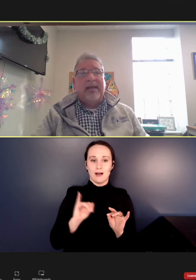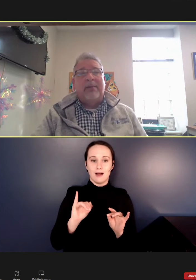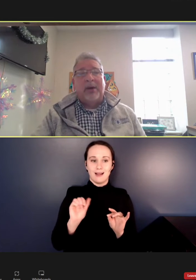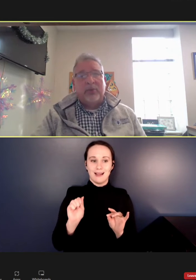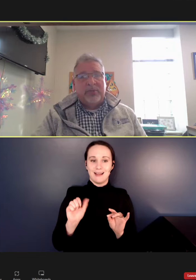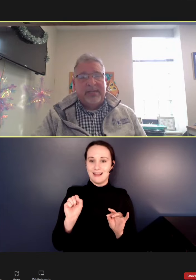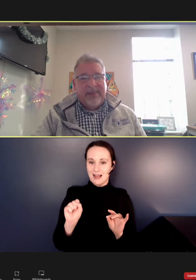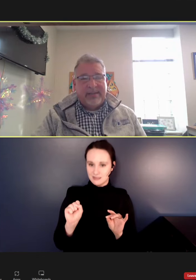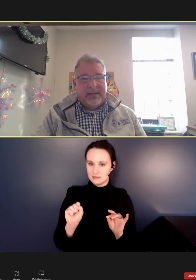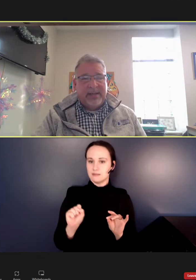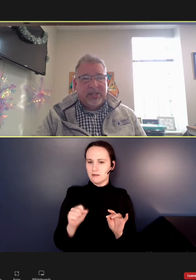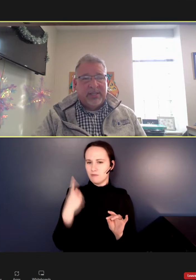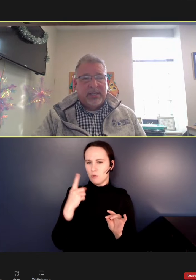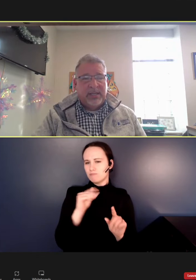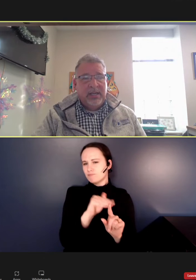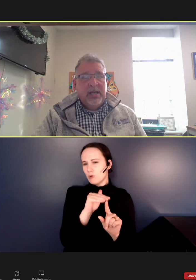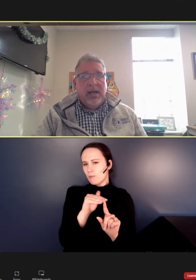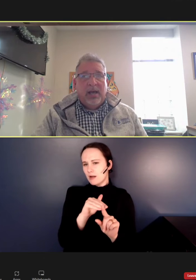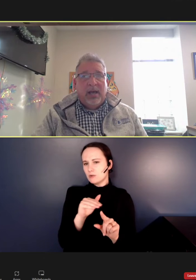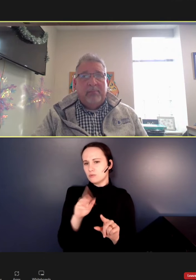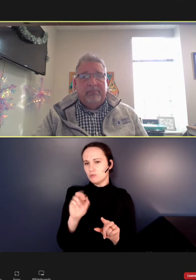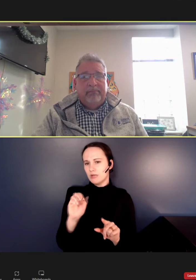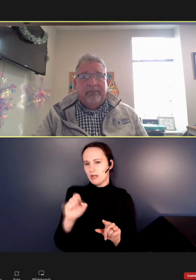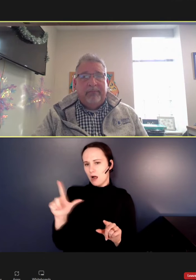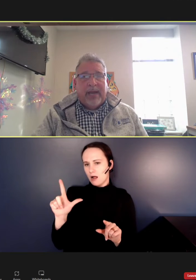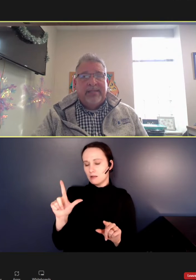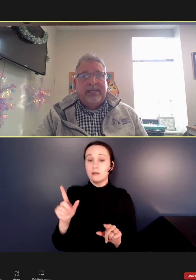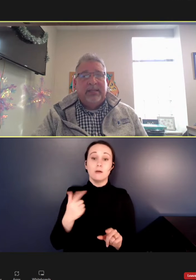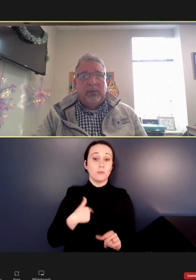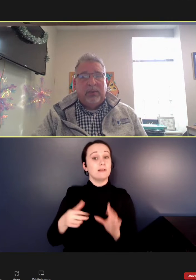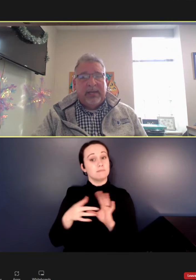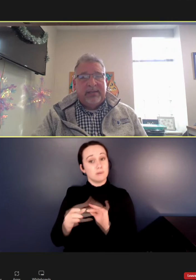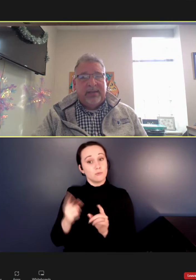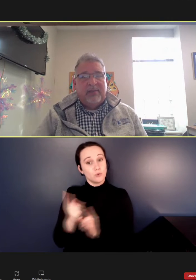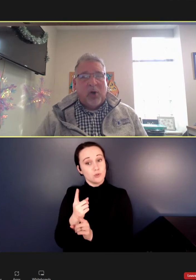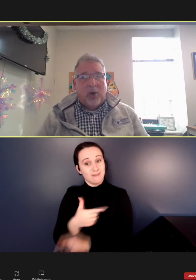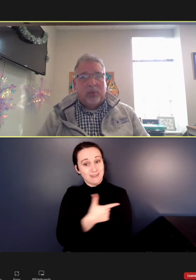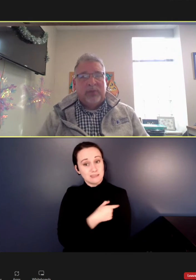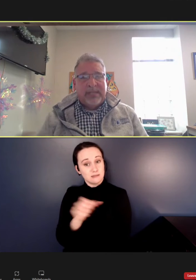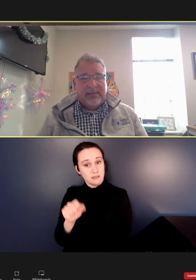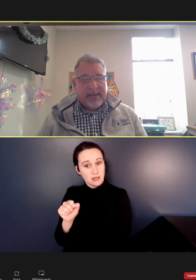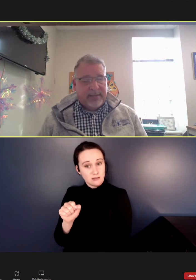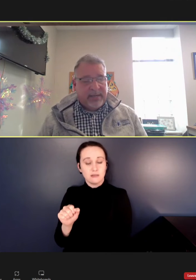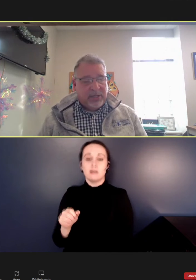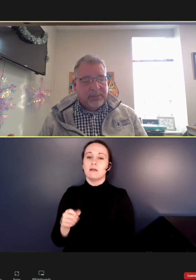lot about routine vaccinations. And ideally, we would like to think of all routine vaccinations.